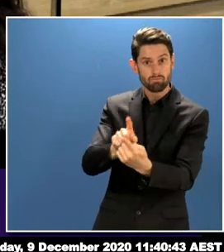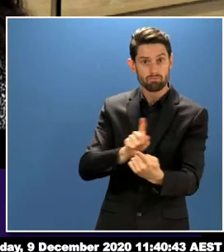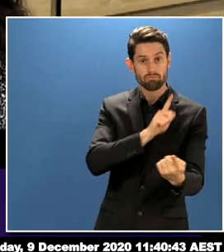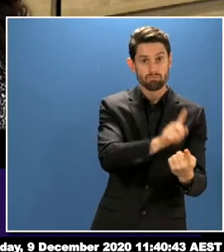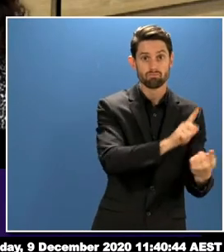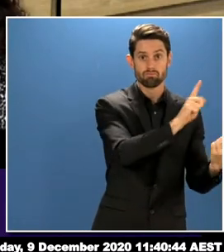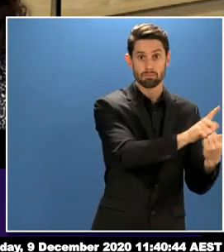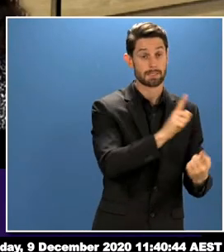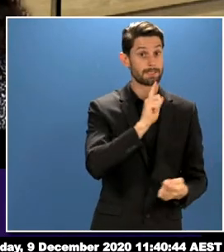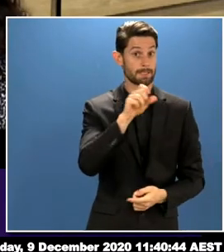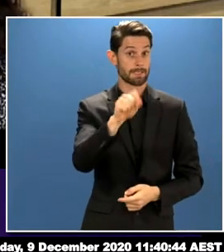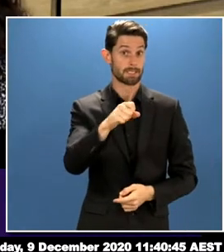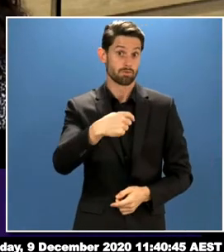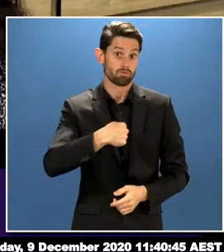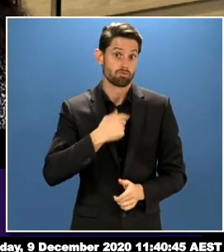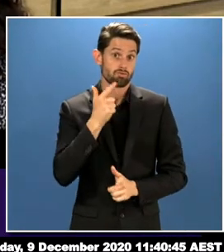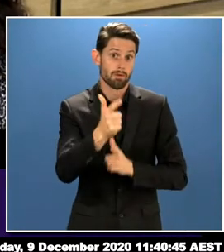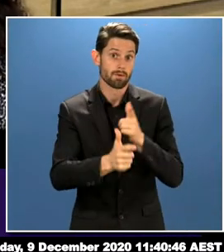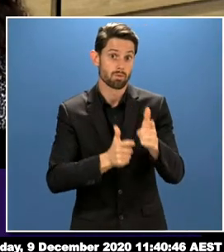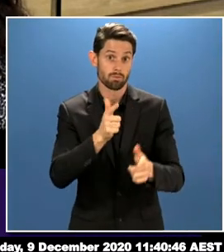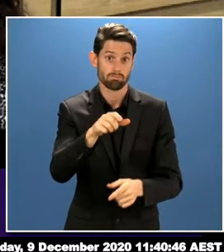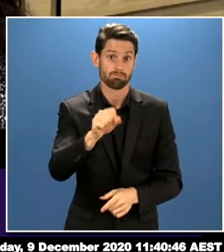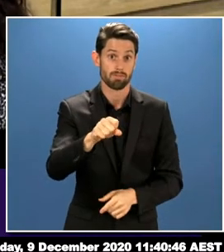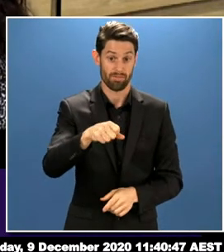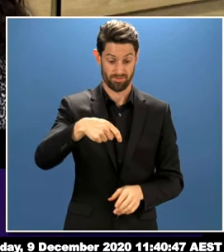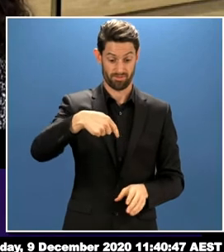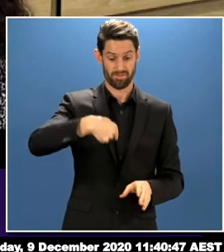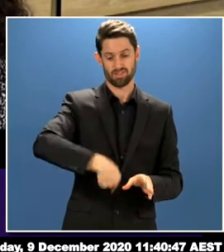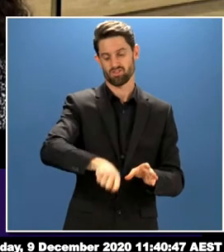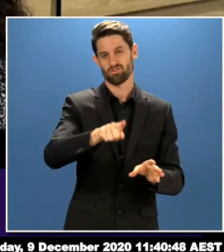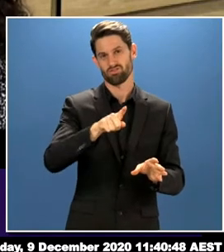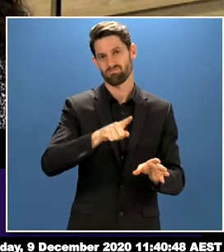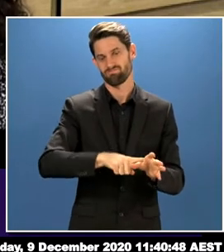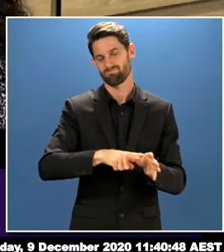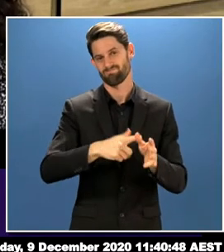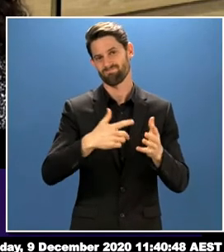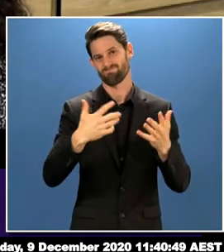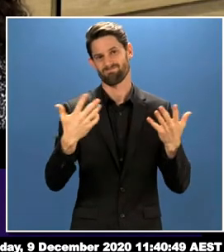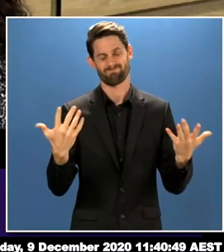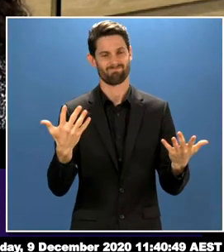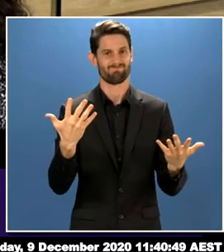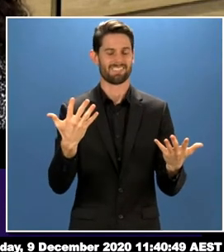I do. Although this year has been an exception.